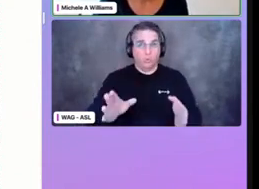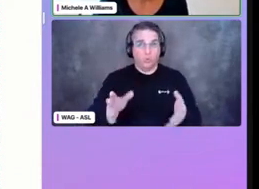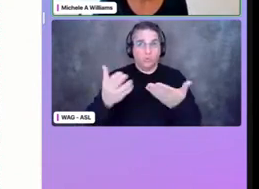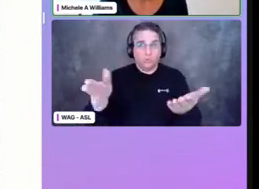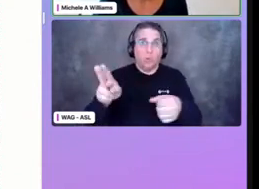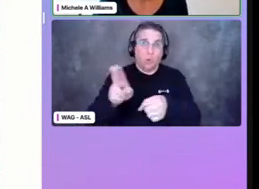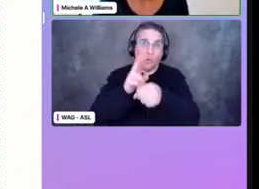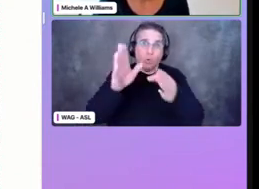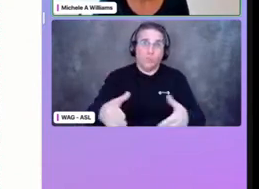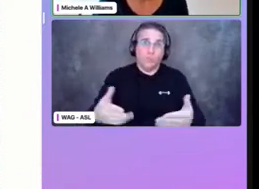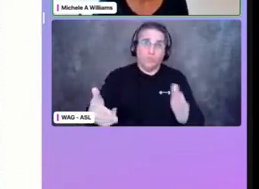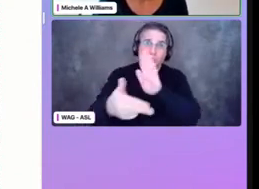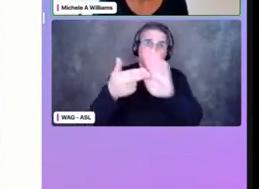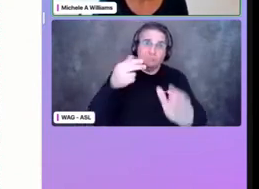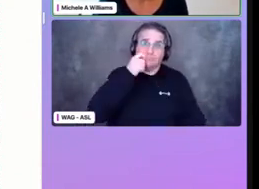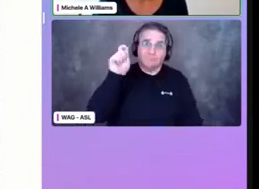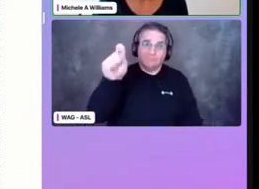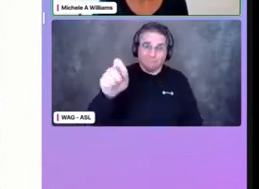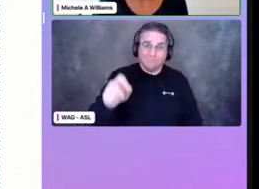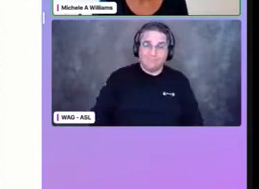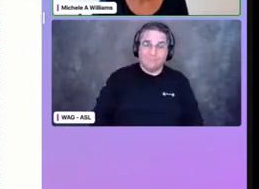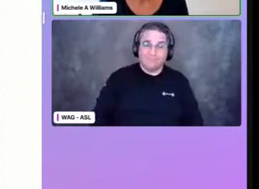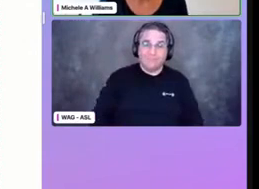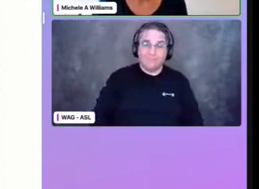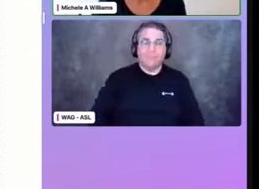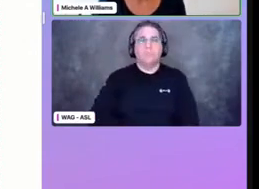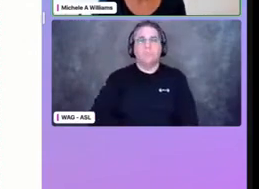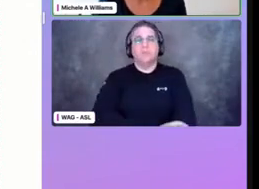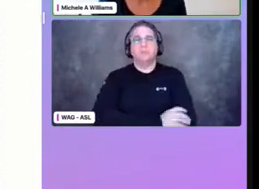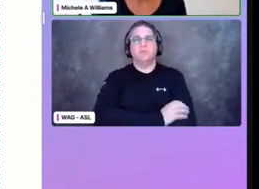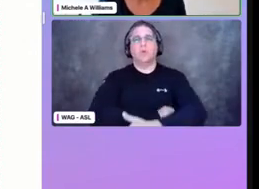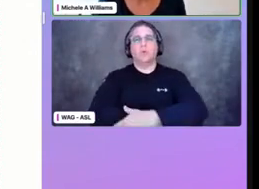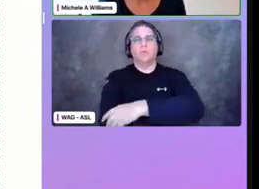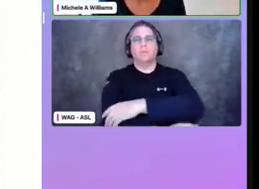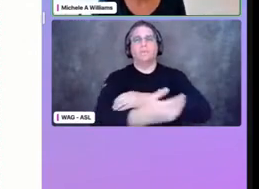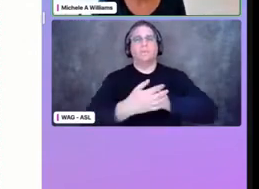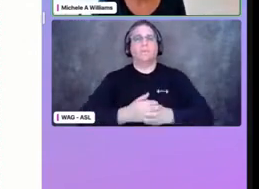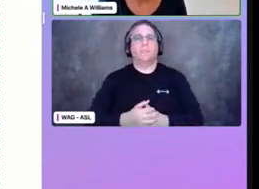or not. Realize it acknowledge or not, or it or not, because disabled users are users to.